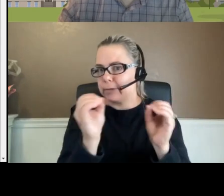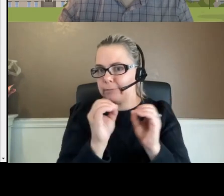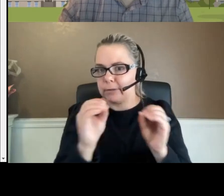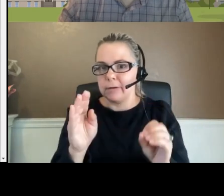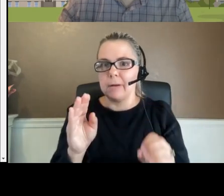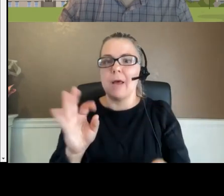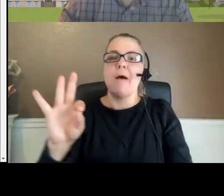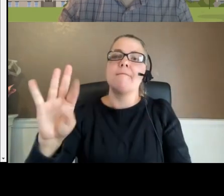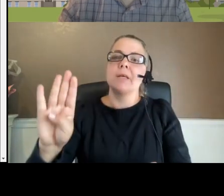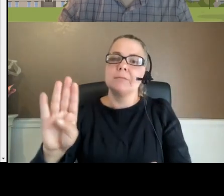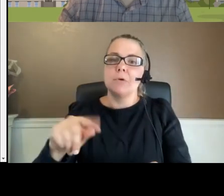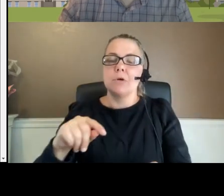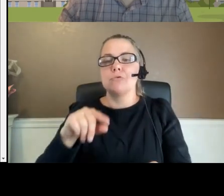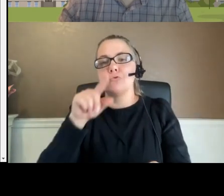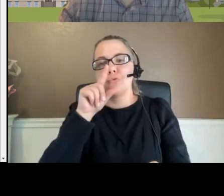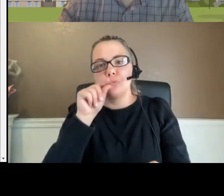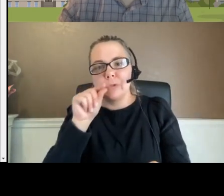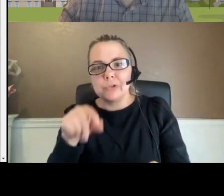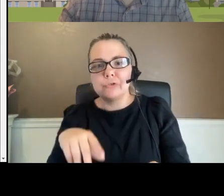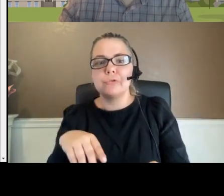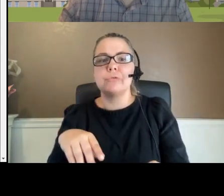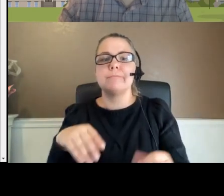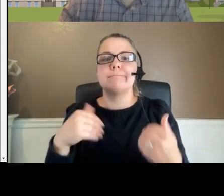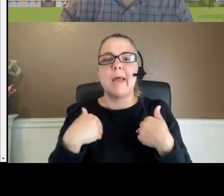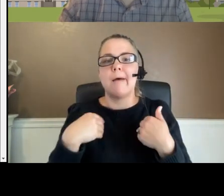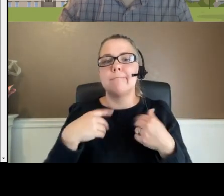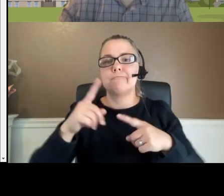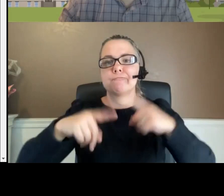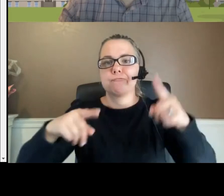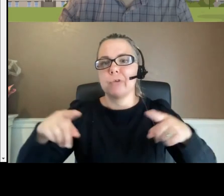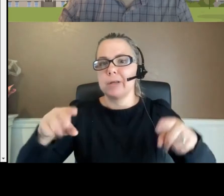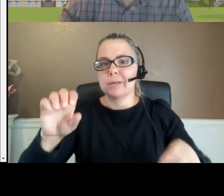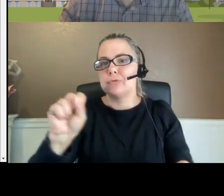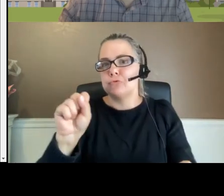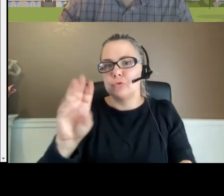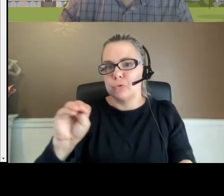LinkedIn, these icons for social media. Now there is a little alert next to that that tells me that